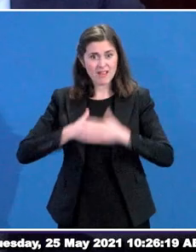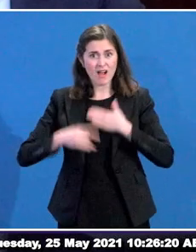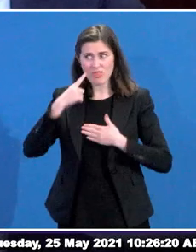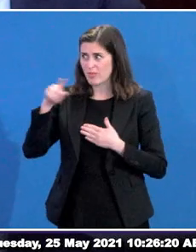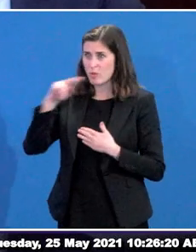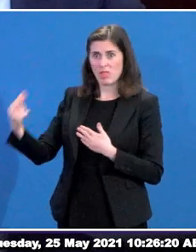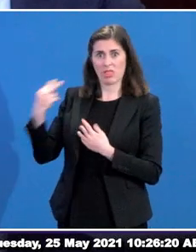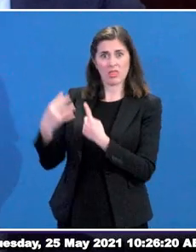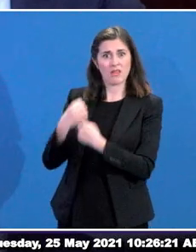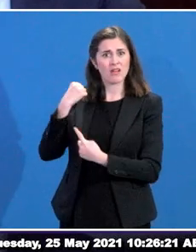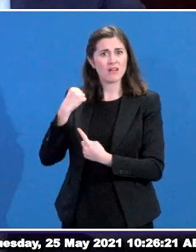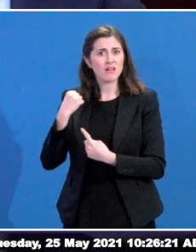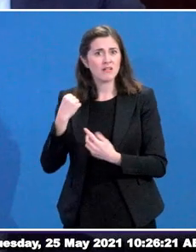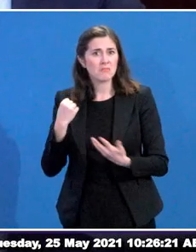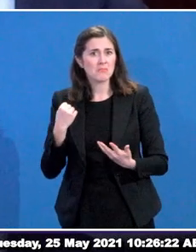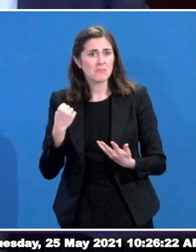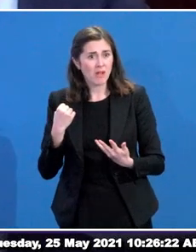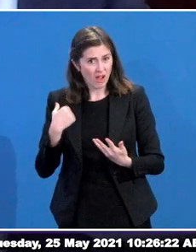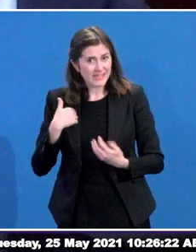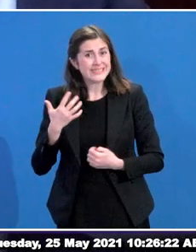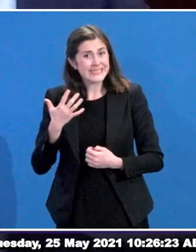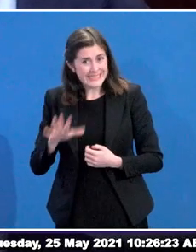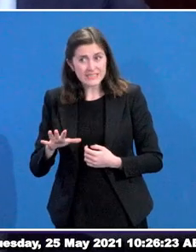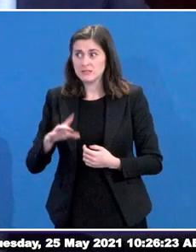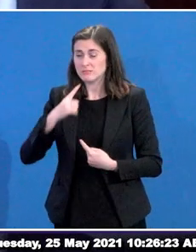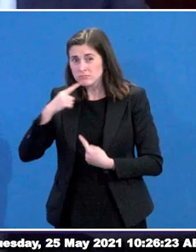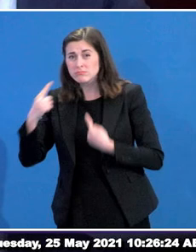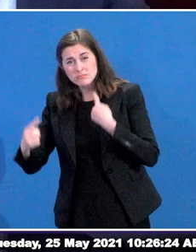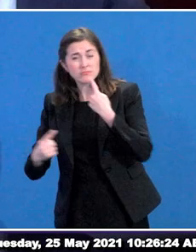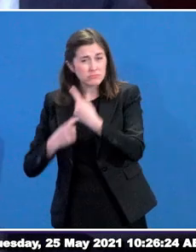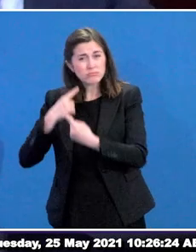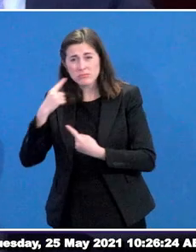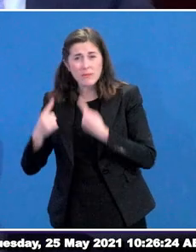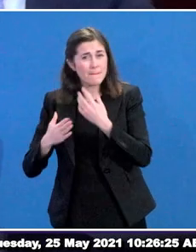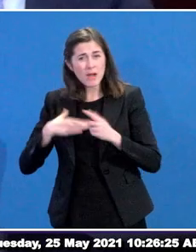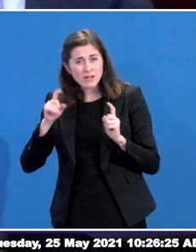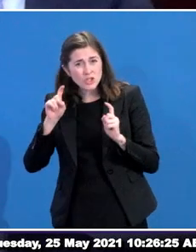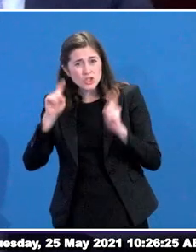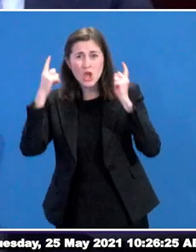of I expressed my concerns at every opportunity